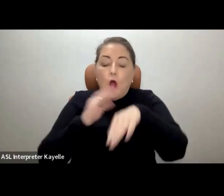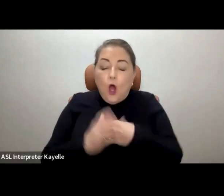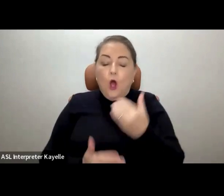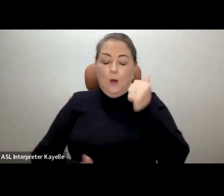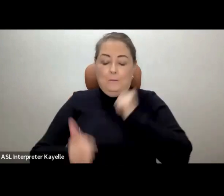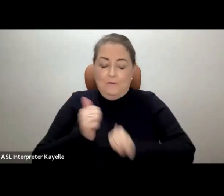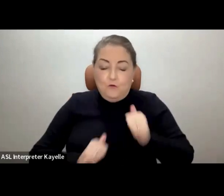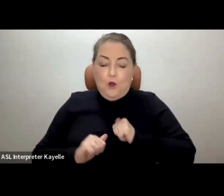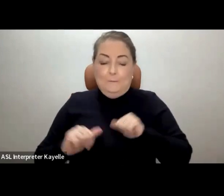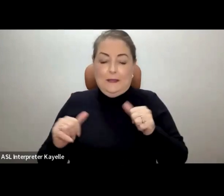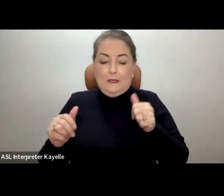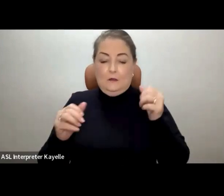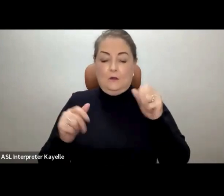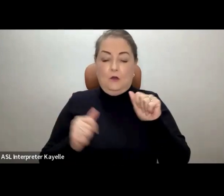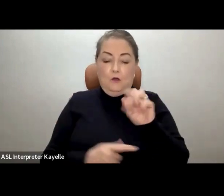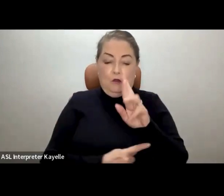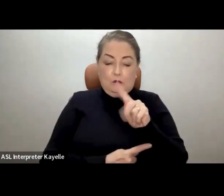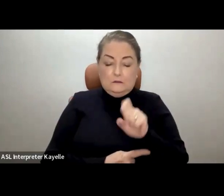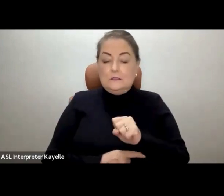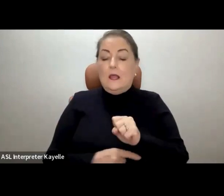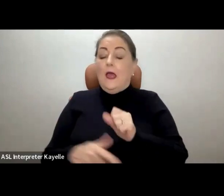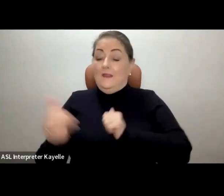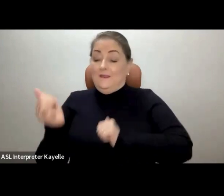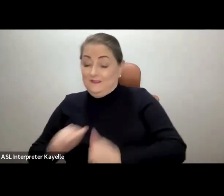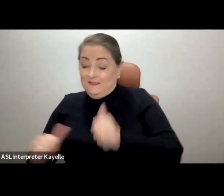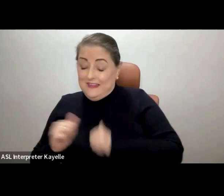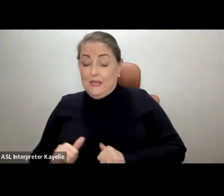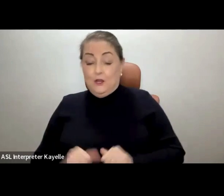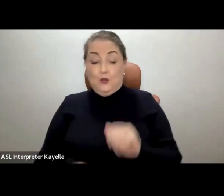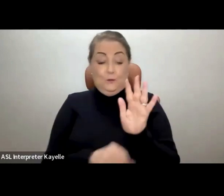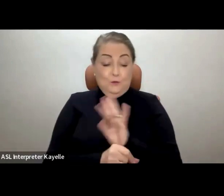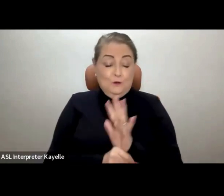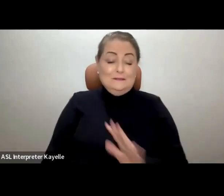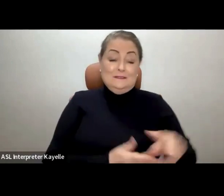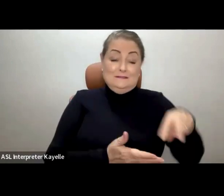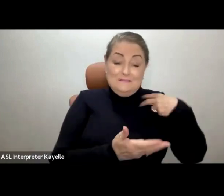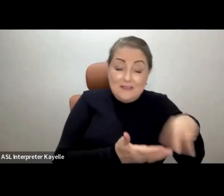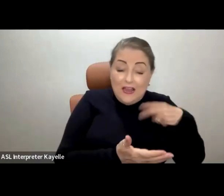and dance and music as well. And other general performing arts